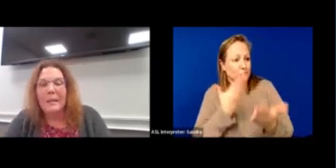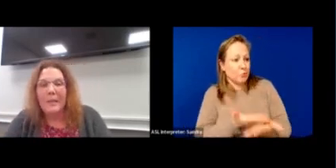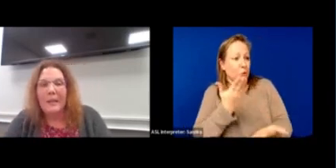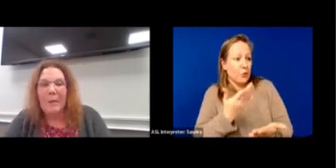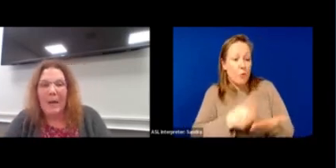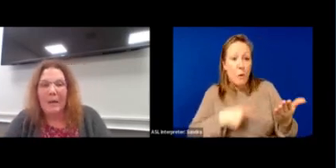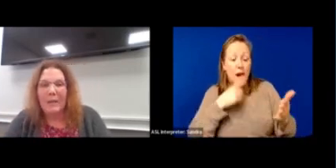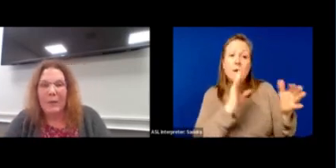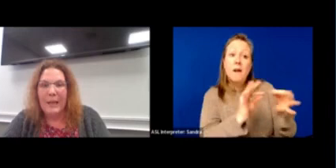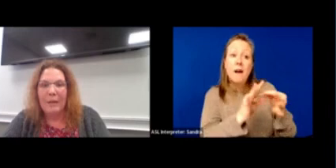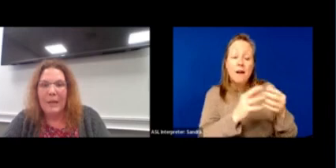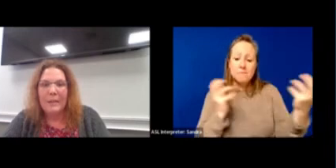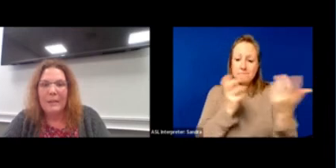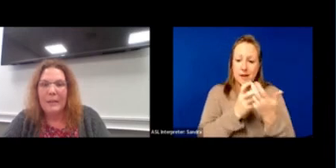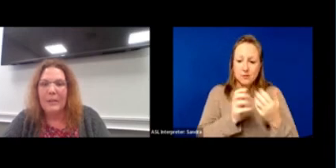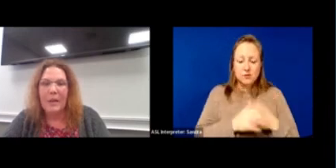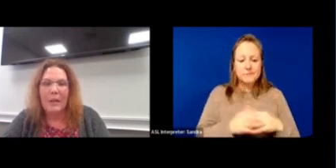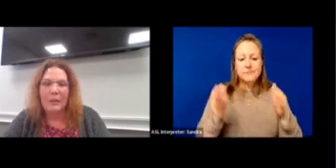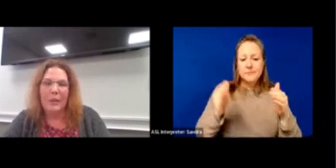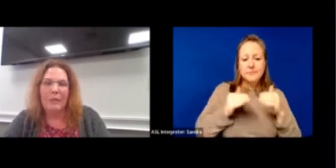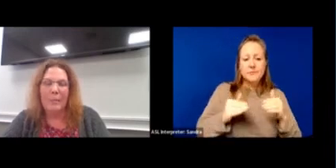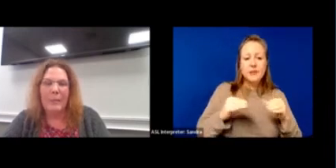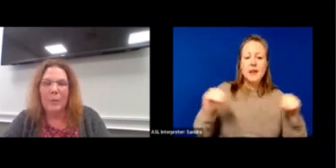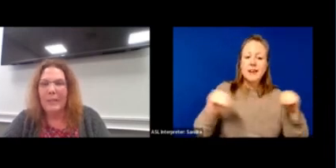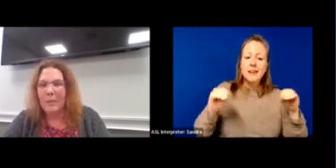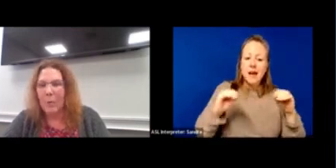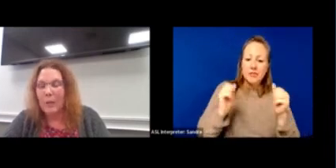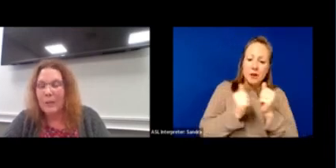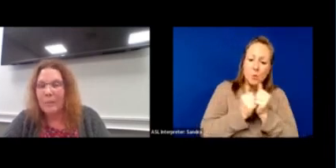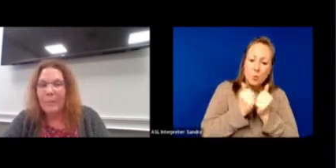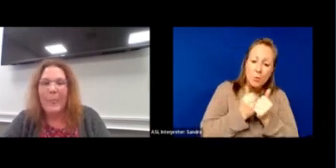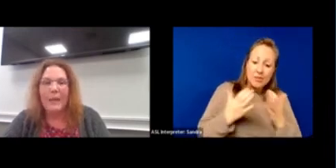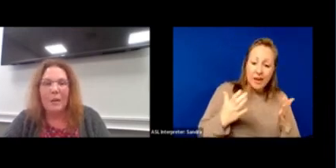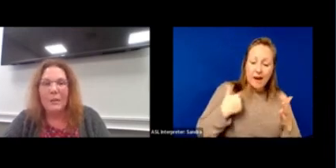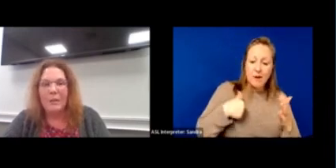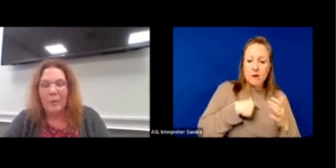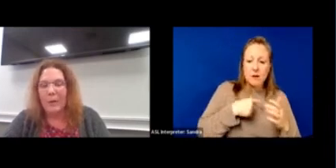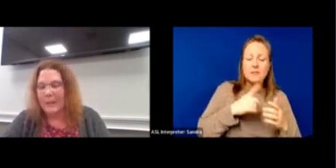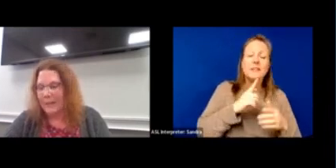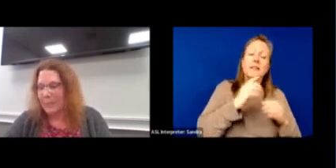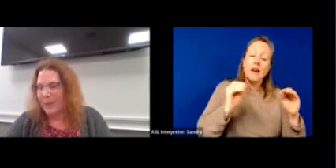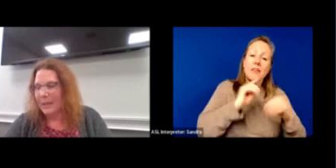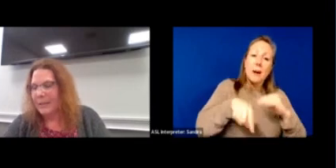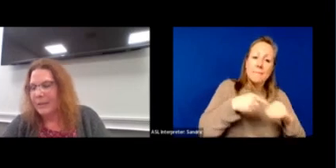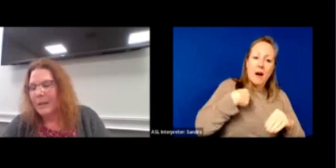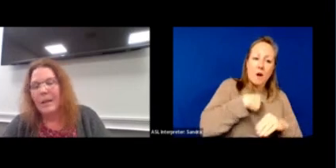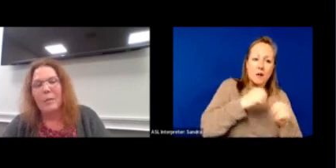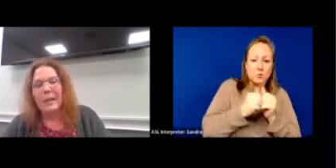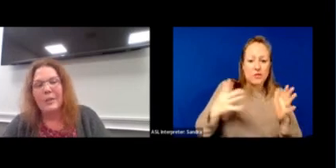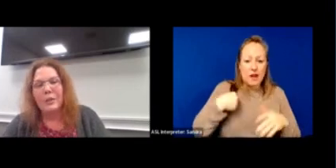Nothing about us without us is not just for people we support. It's also for DSPS and we need